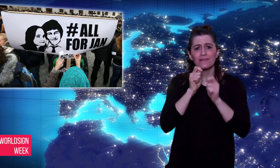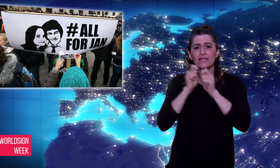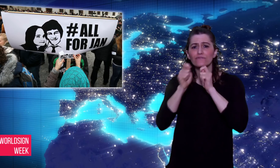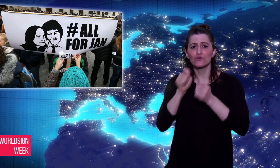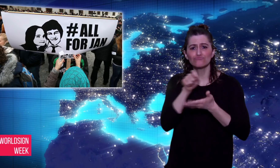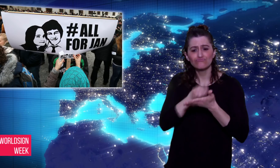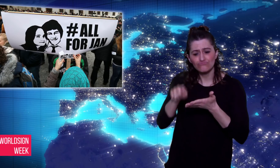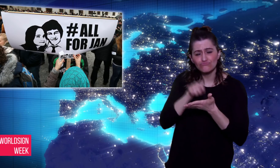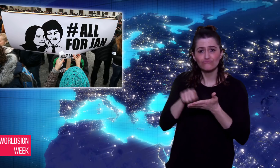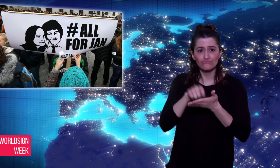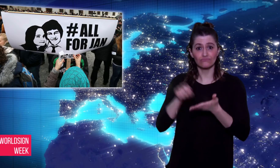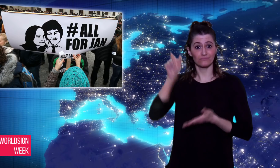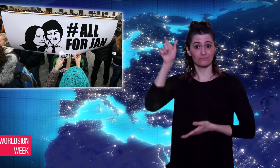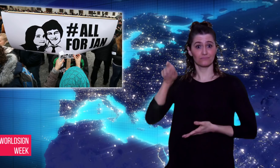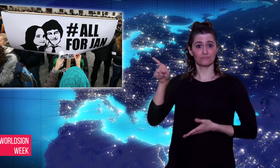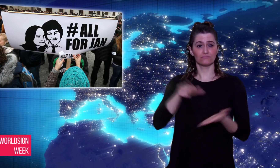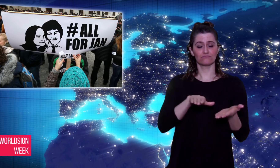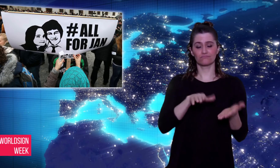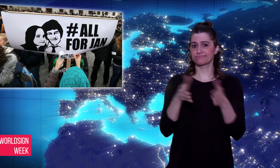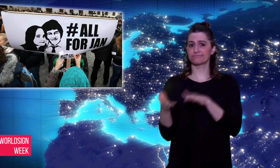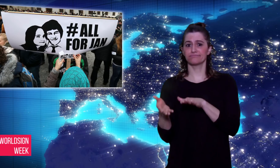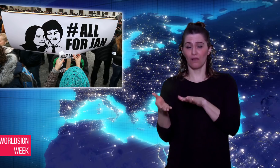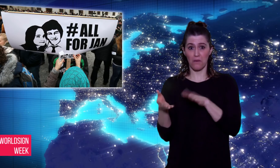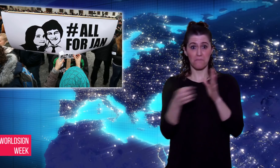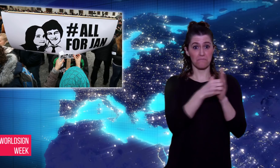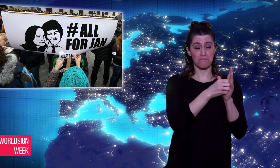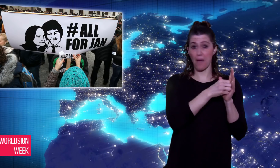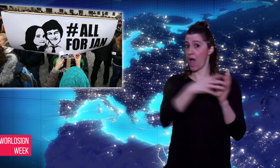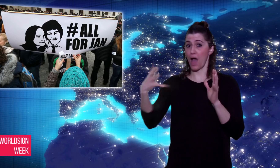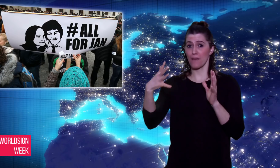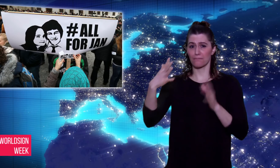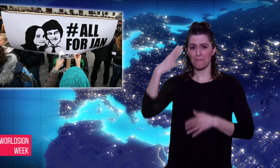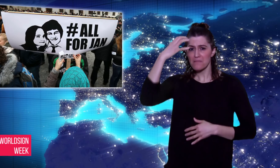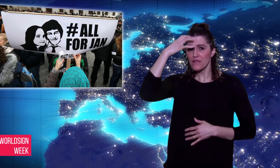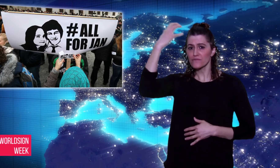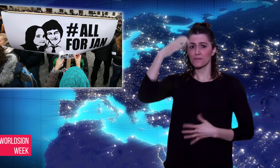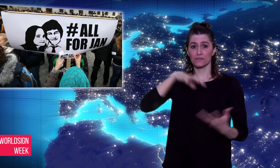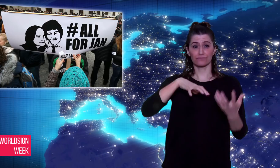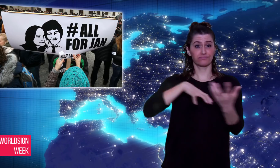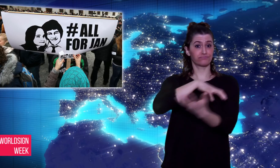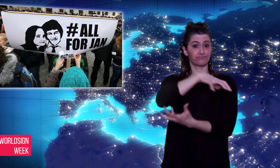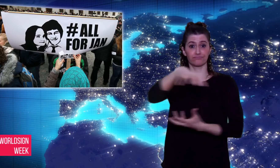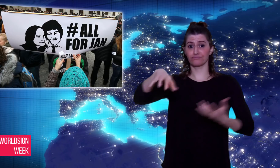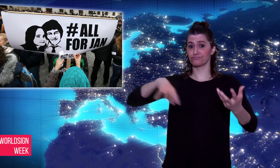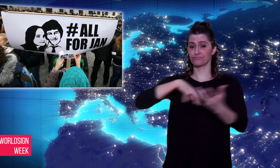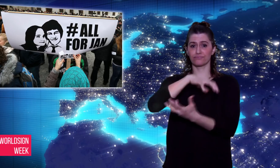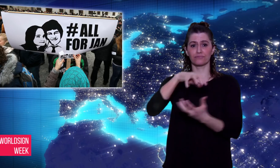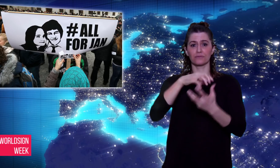led to government crisis